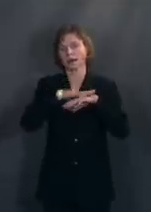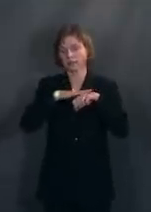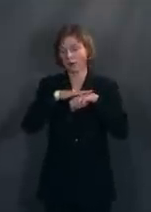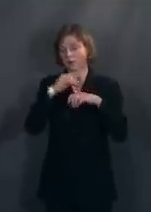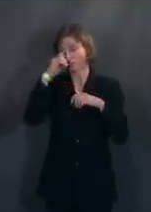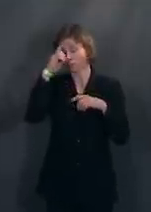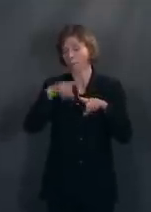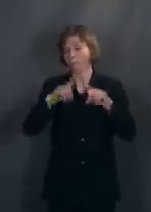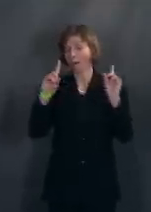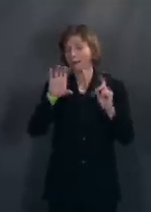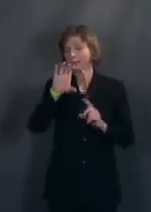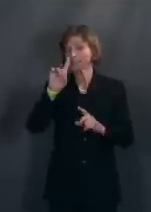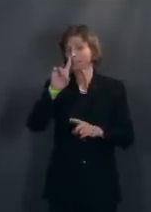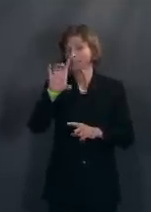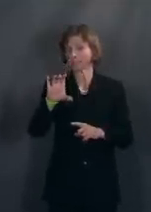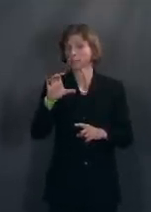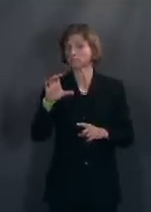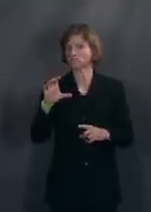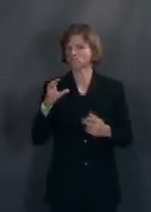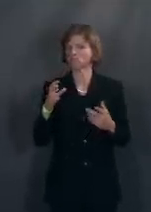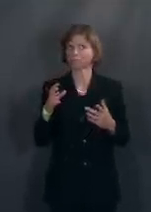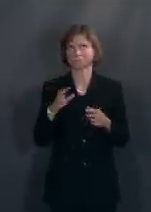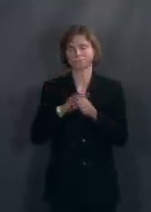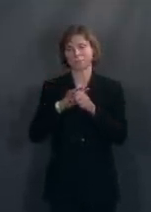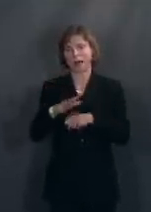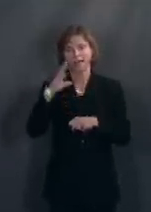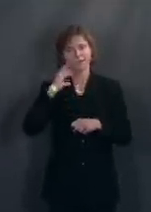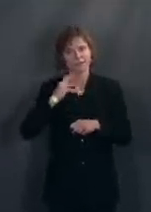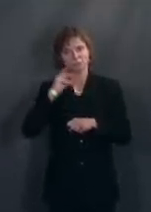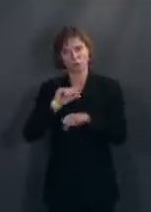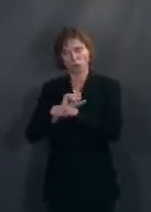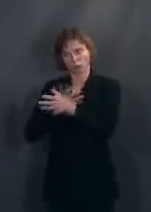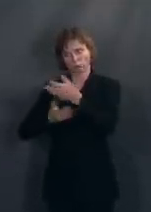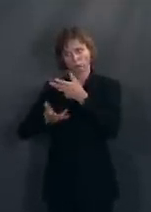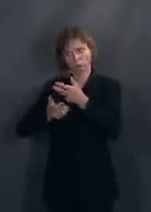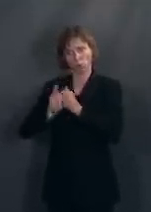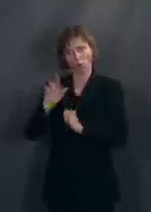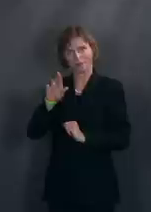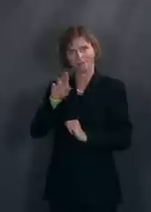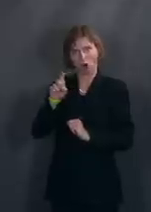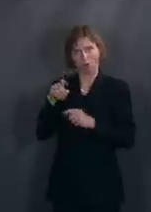which has quite a bit of experience working with pharmacies, is making sure that we are picking pharmacies